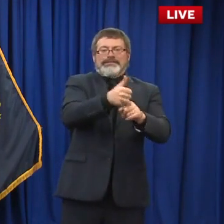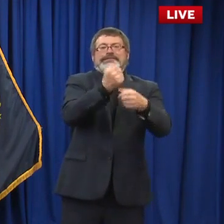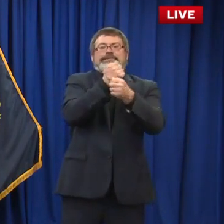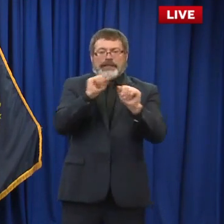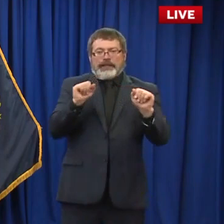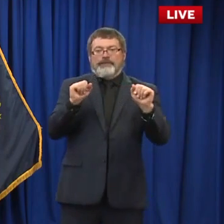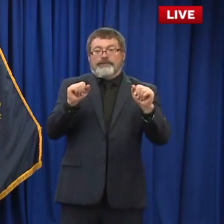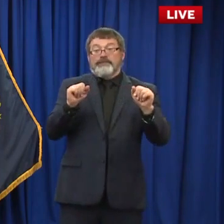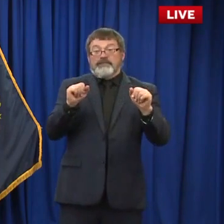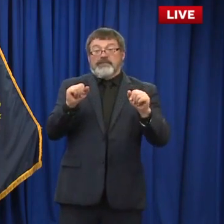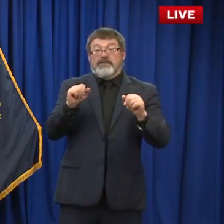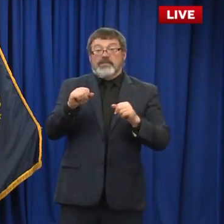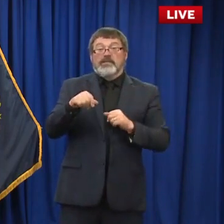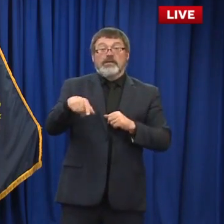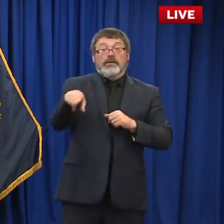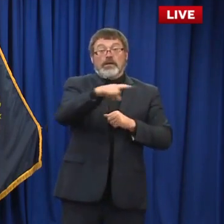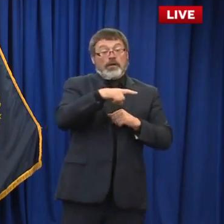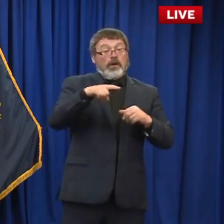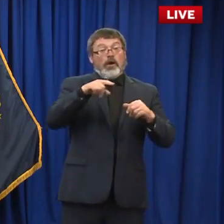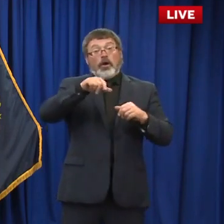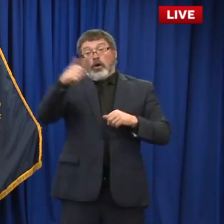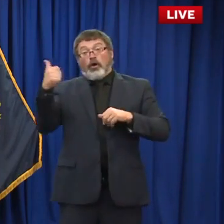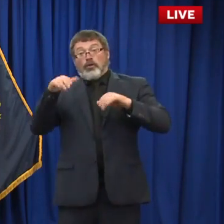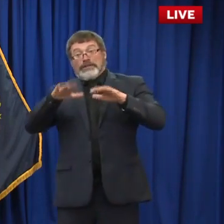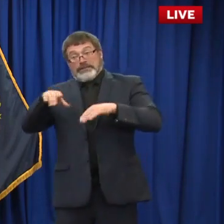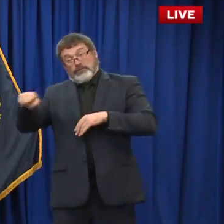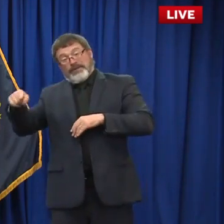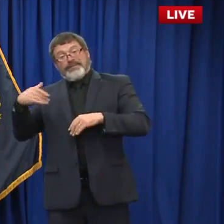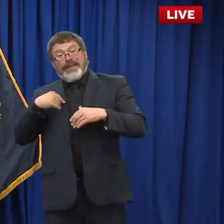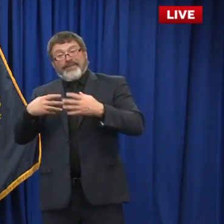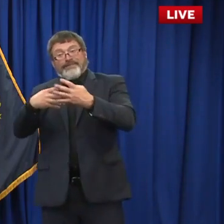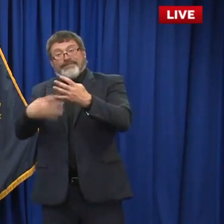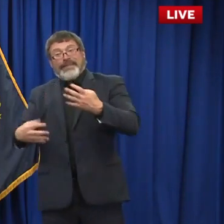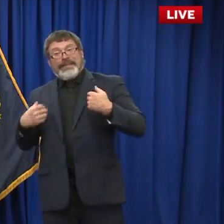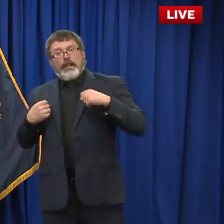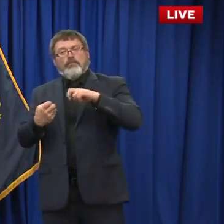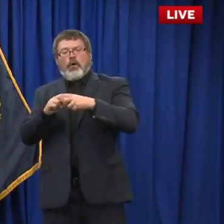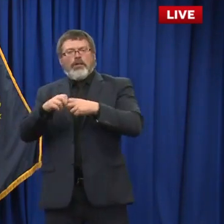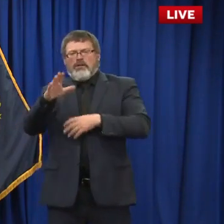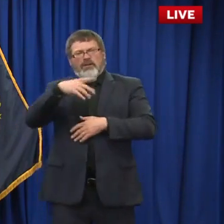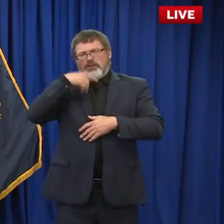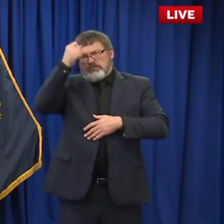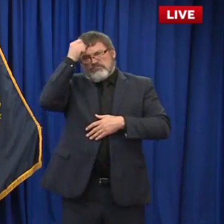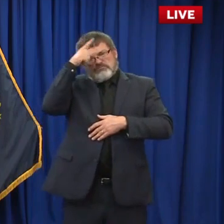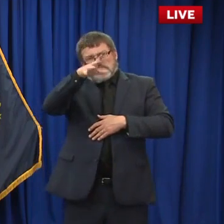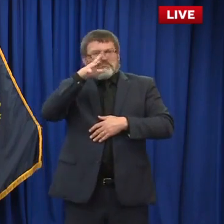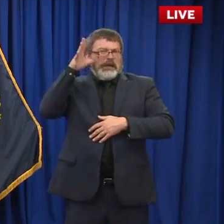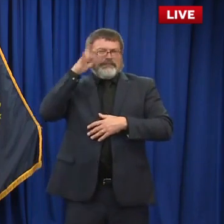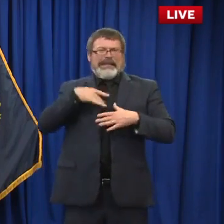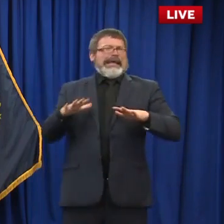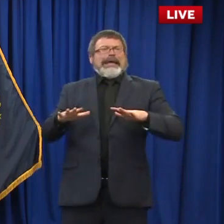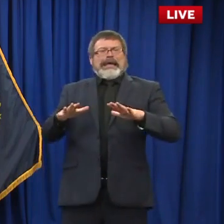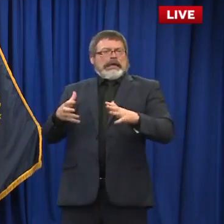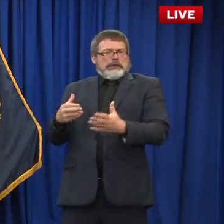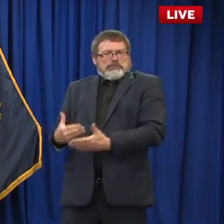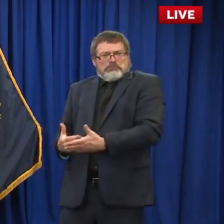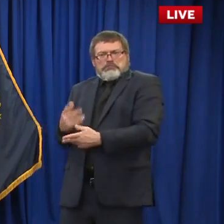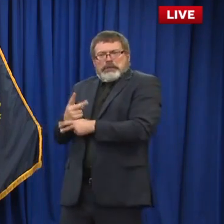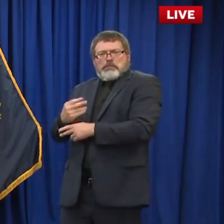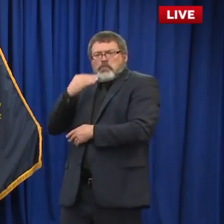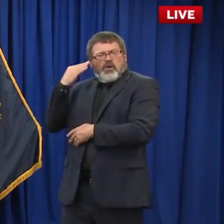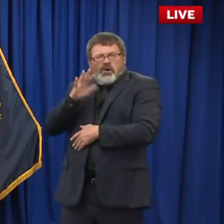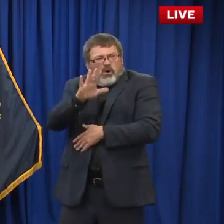OF COURSE THE EXCEPTION TO THAT IS CHILDREN, WE ALWAYS WANT TO EMPHASIZE CHILDREN WITH OTHER UNDERLYING HEALTH CONDITIONS, PARENTS MAY WANT TO MAKE OTHER DECISIONS THERE, AROUND